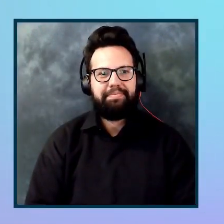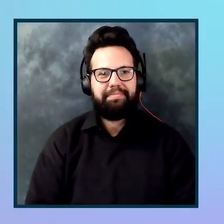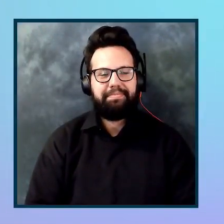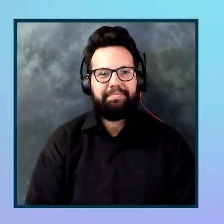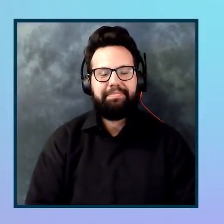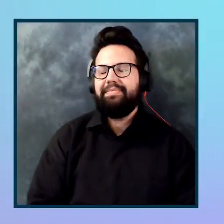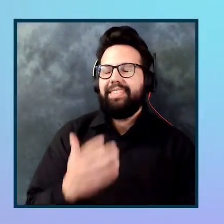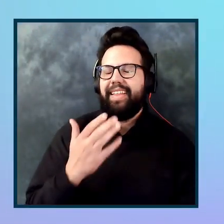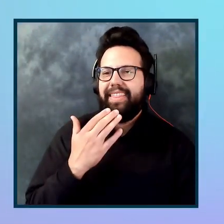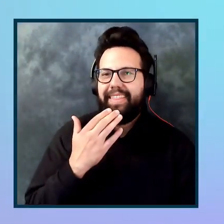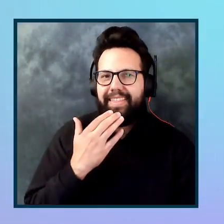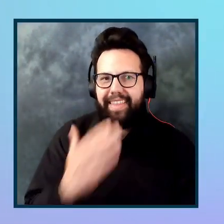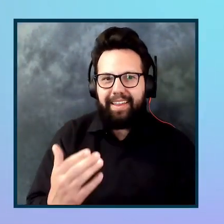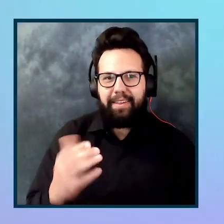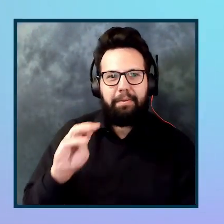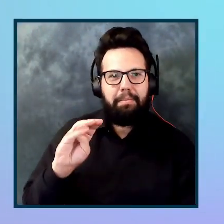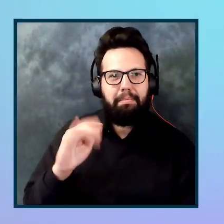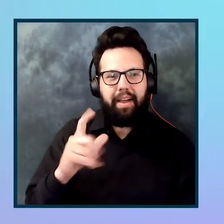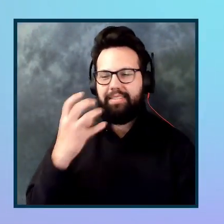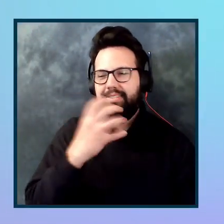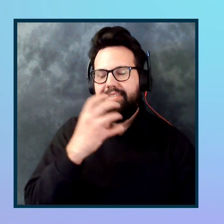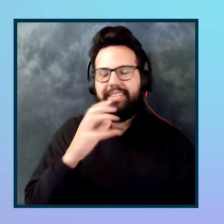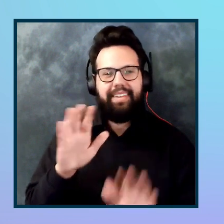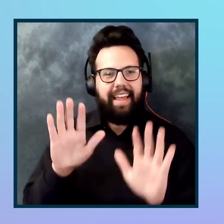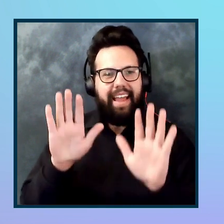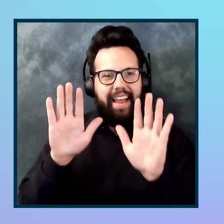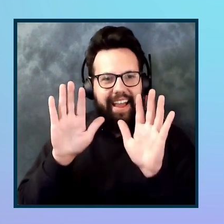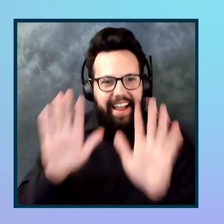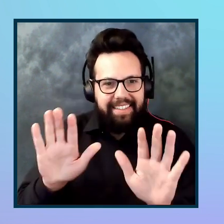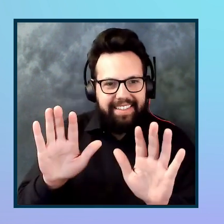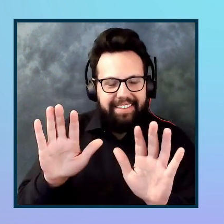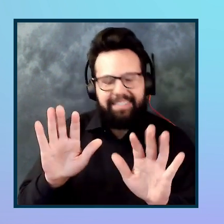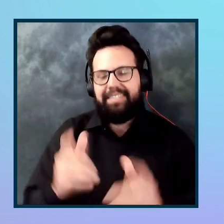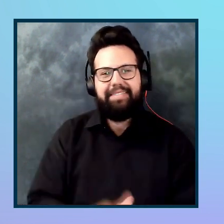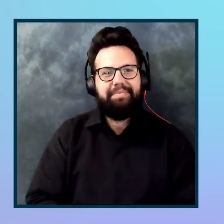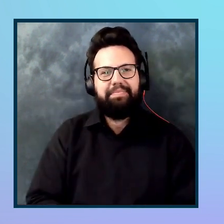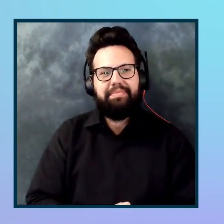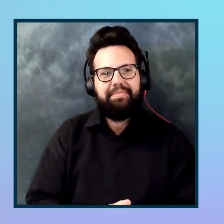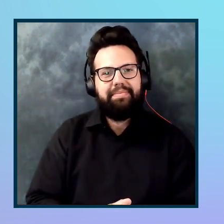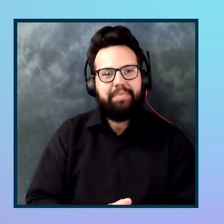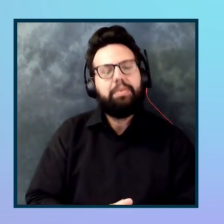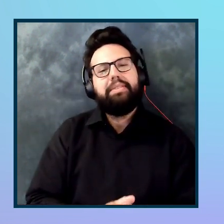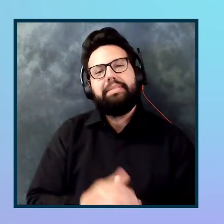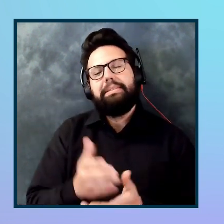Thank you so much, Michael. That was excellent. Wonderful stuff. We have a little bit of limited time here for Q&A,